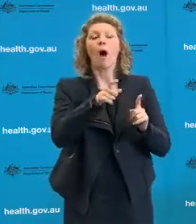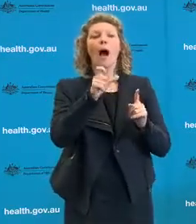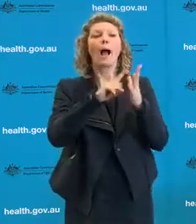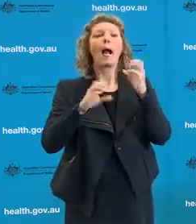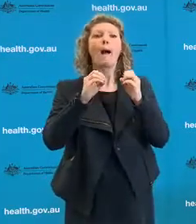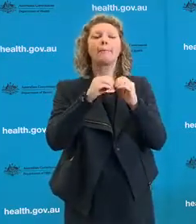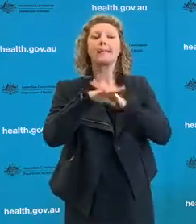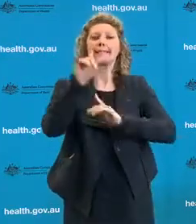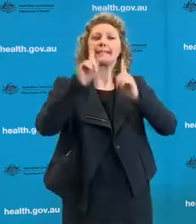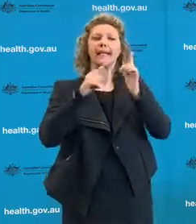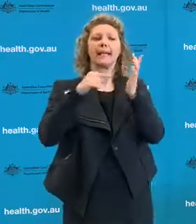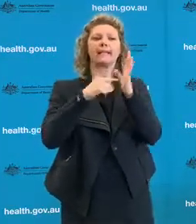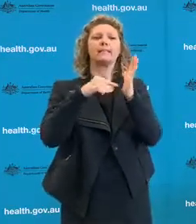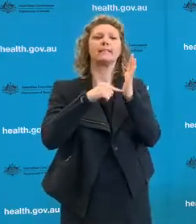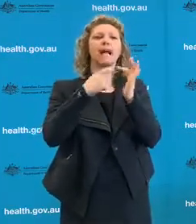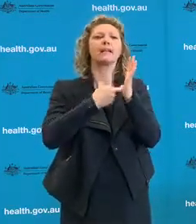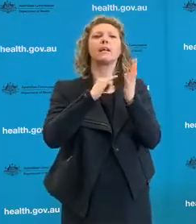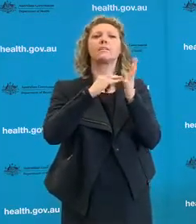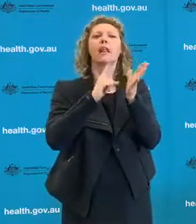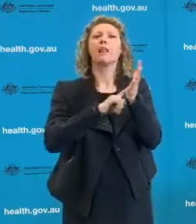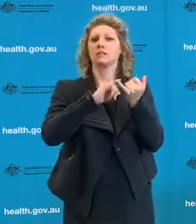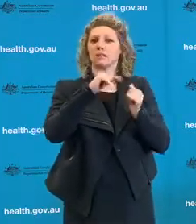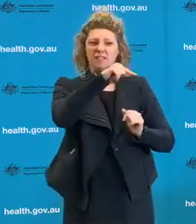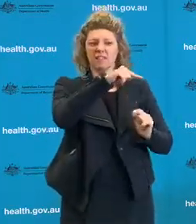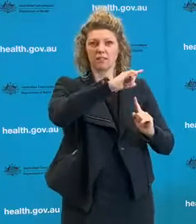that you define that as a place where you want to do